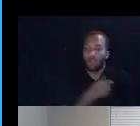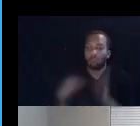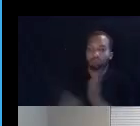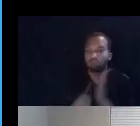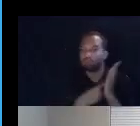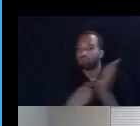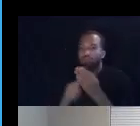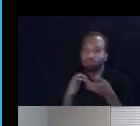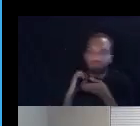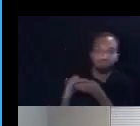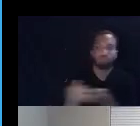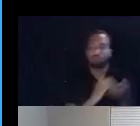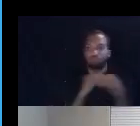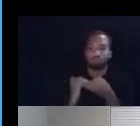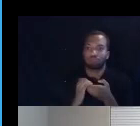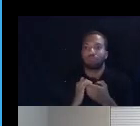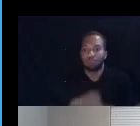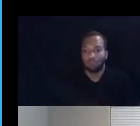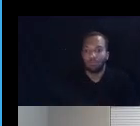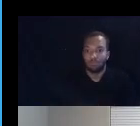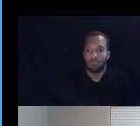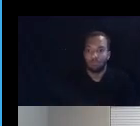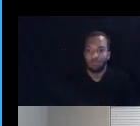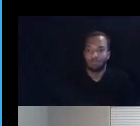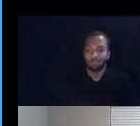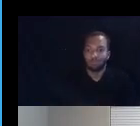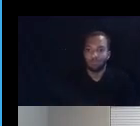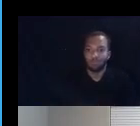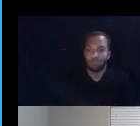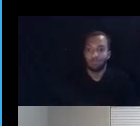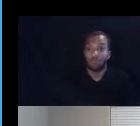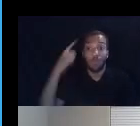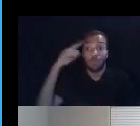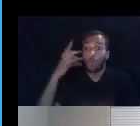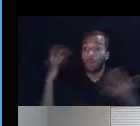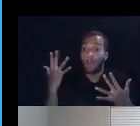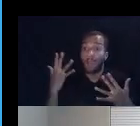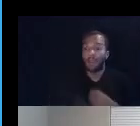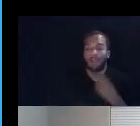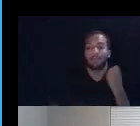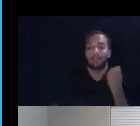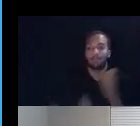Think that's a piece that Health Share is also wanting to identify. Like where is there community based organizations